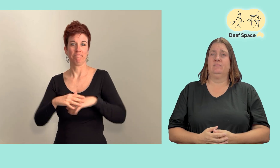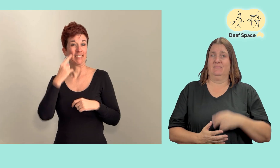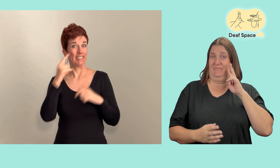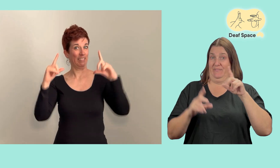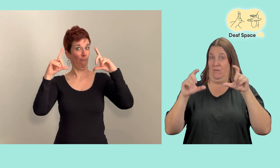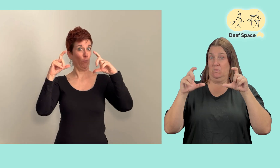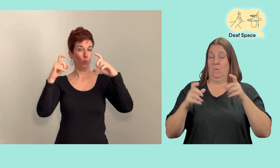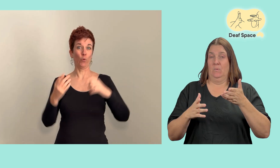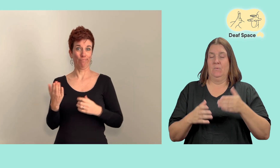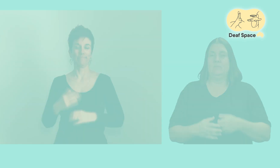Consider this image.